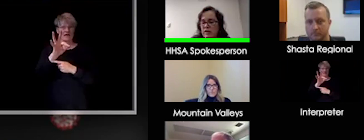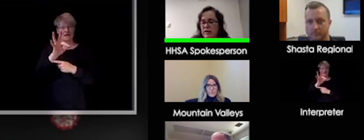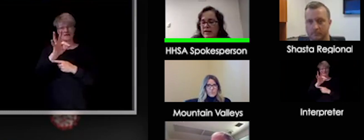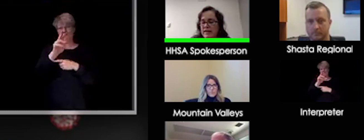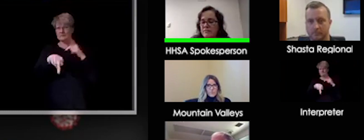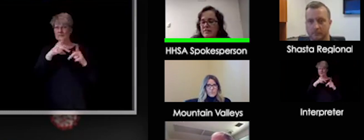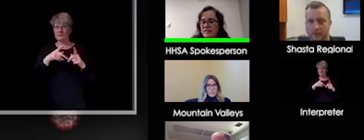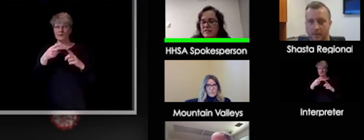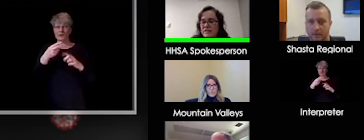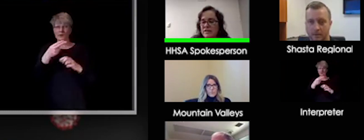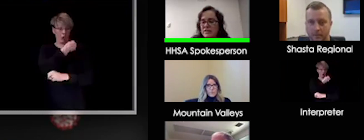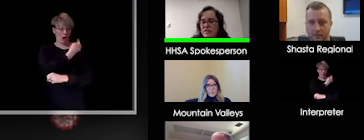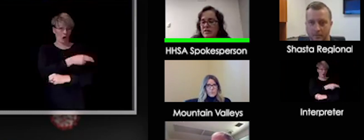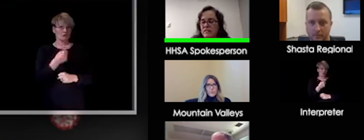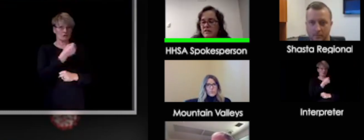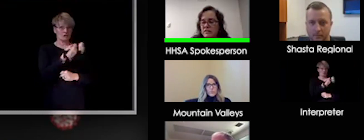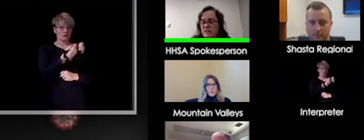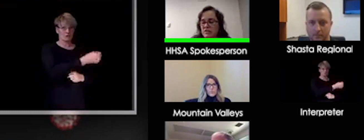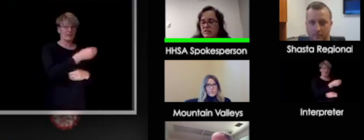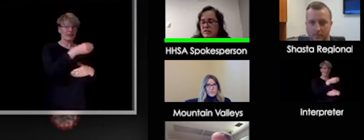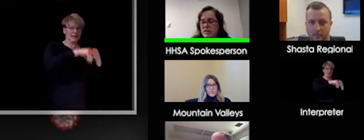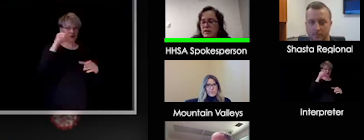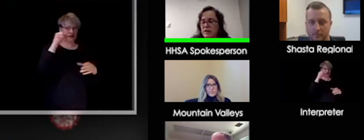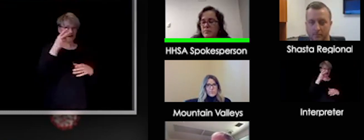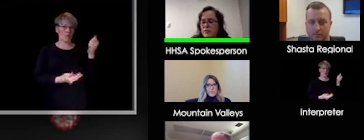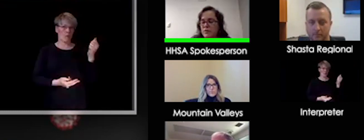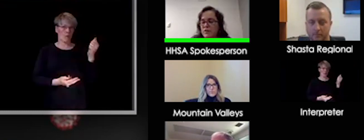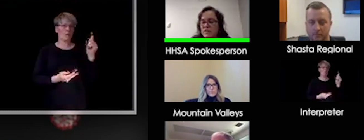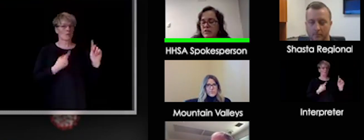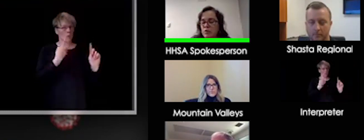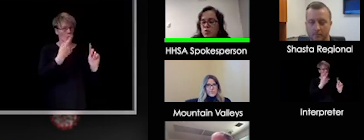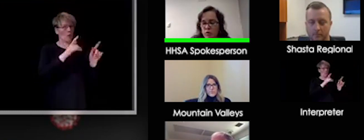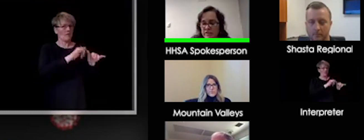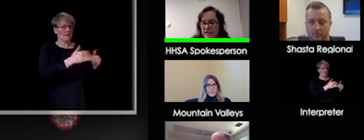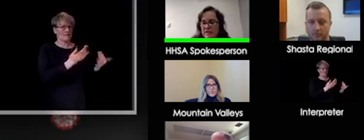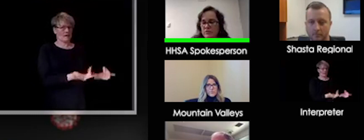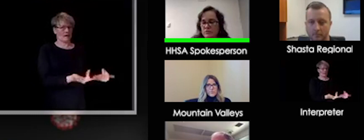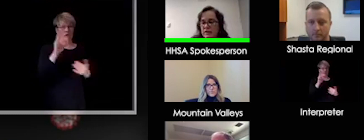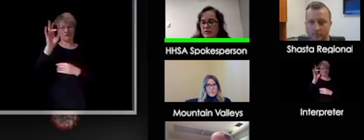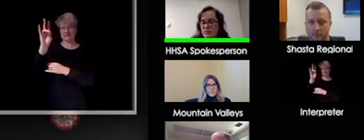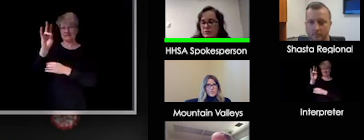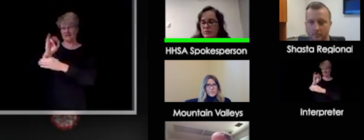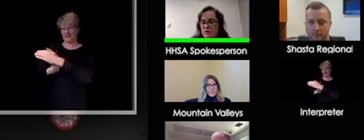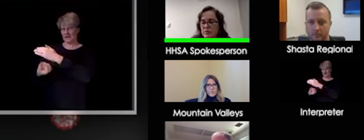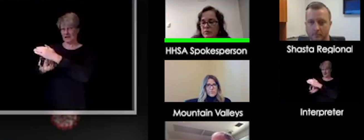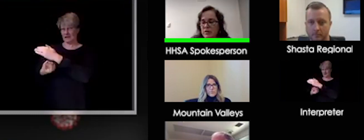the hospital right now. We’ve got 7 on isolation, 15 in quarantine, and, as a reminder, those